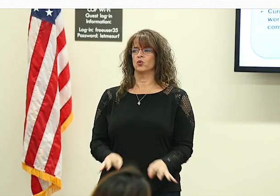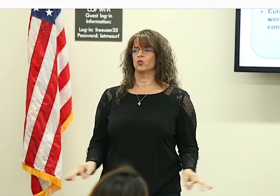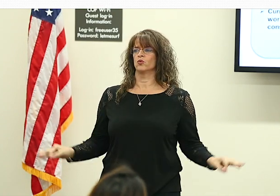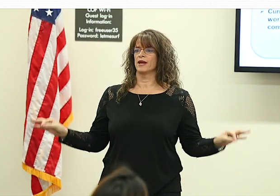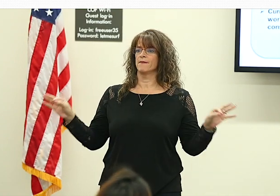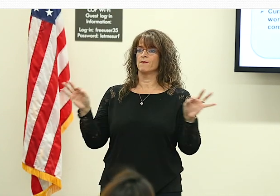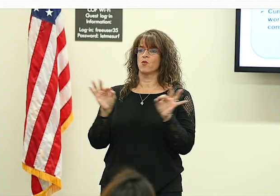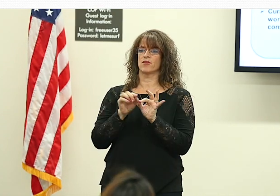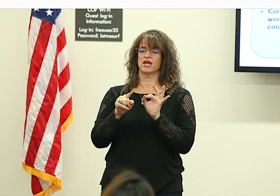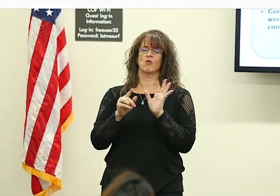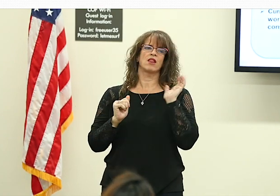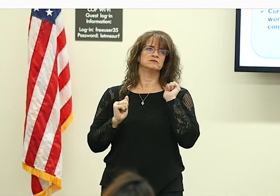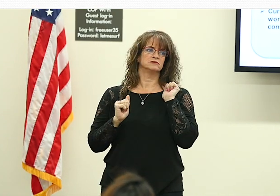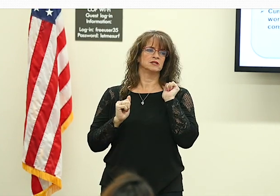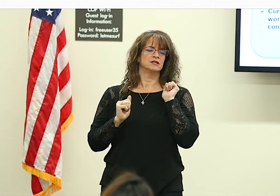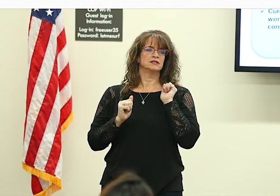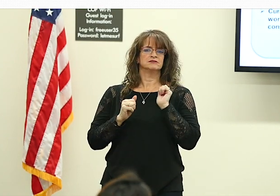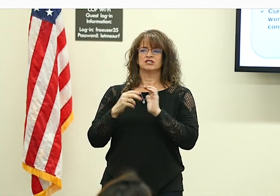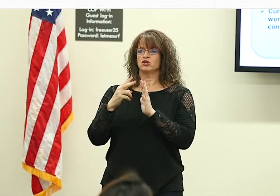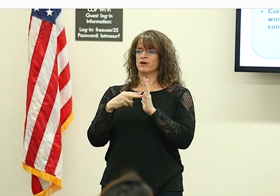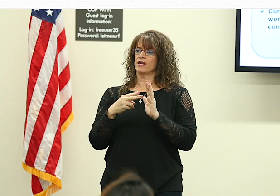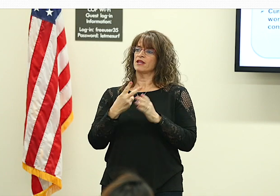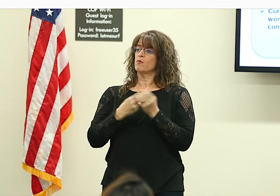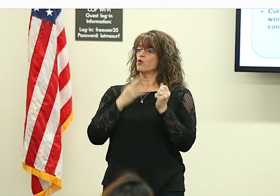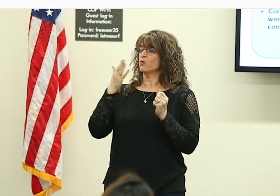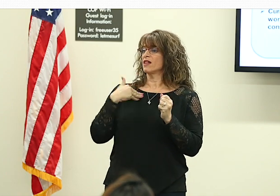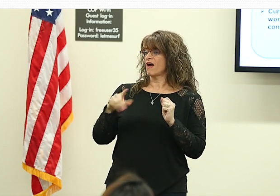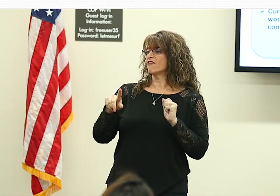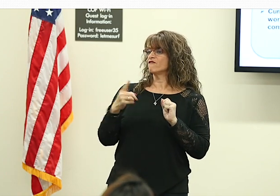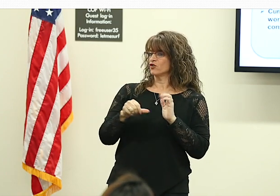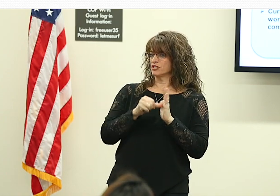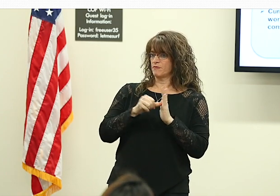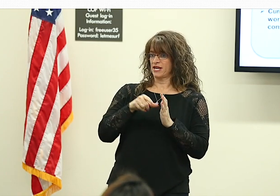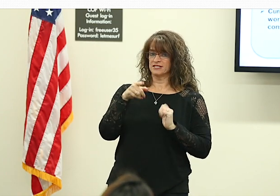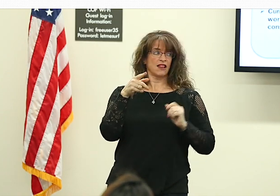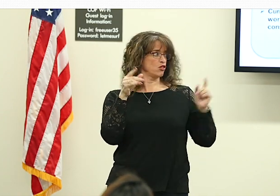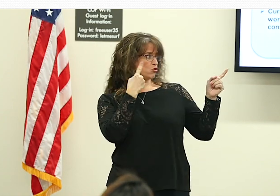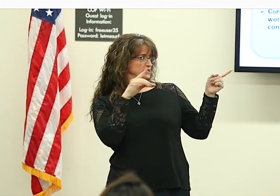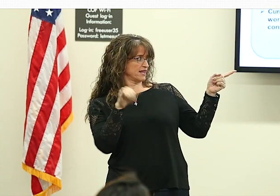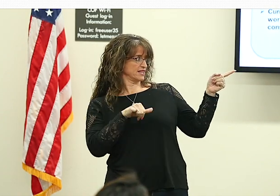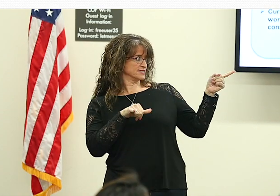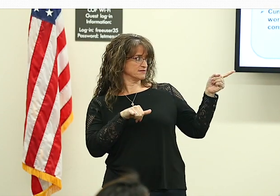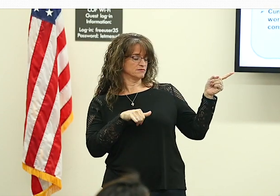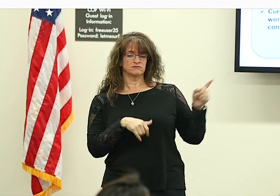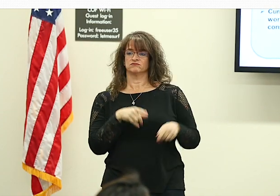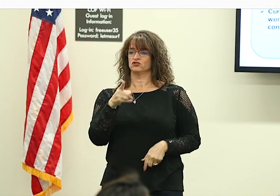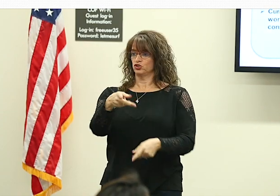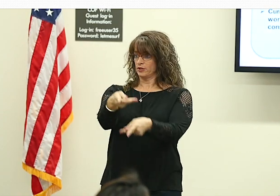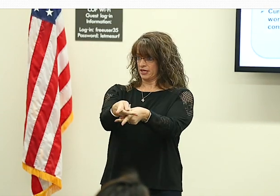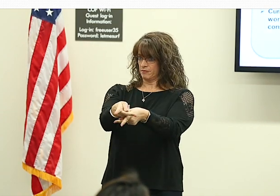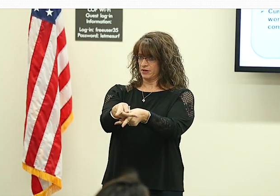They're both gonna have a first page like this that you get to keep. And it's gonna have, you know, fill out the form and submit it